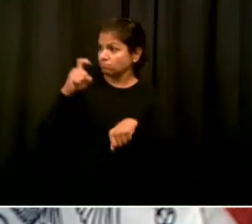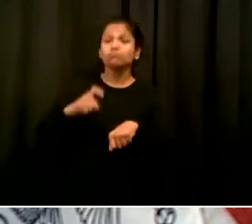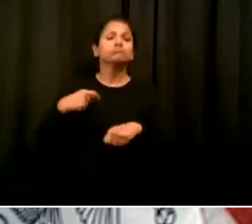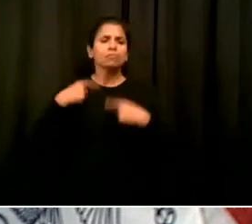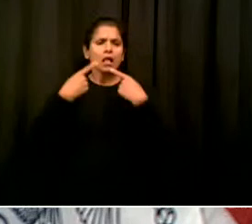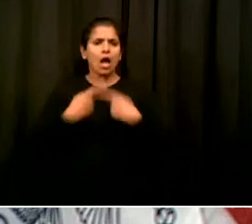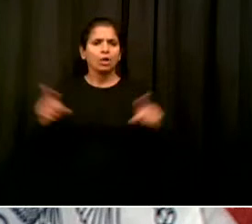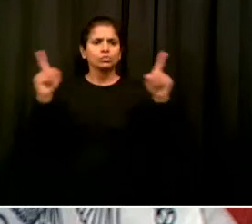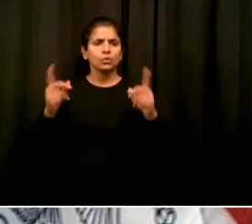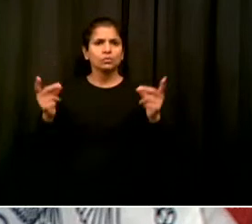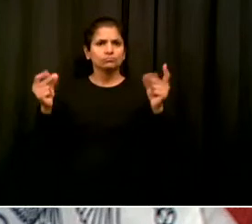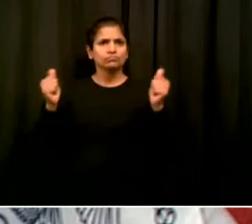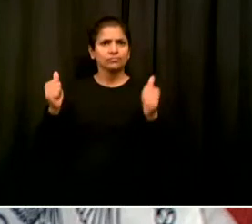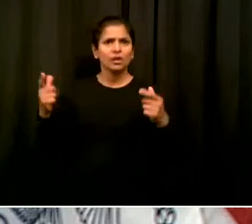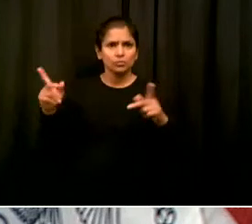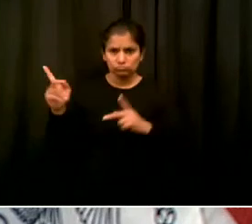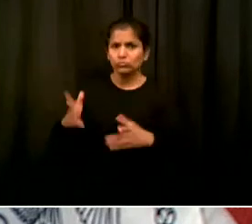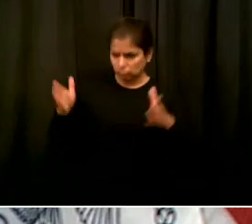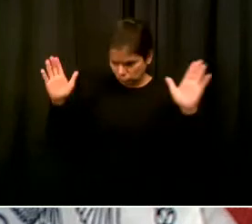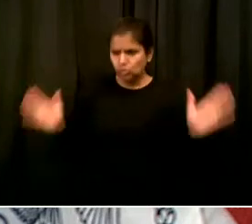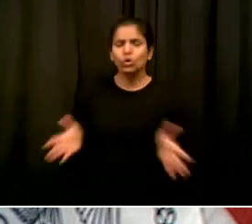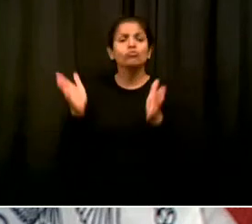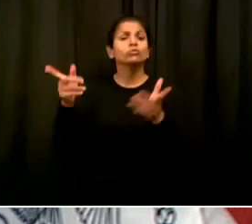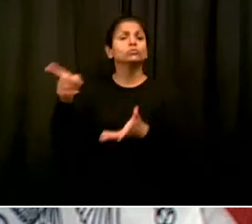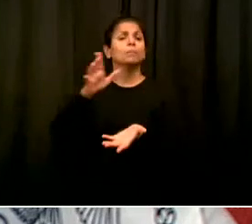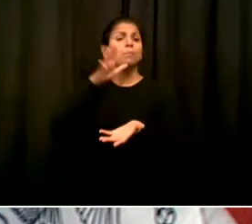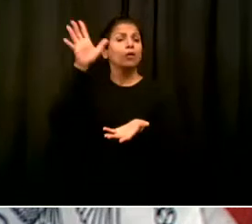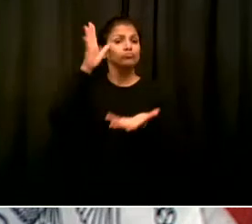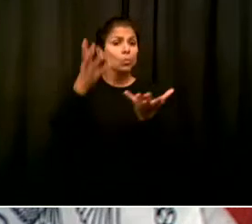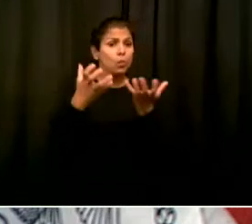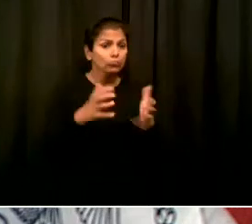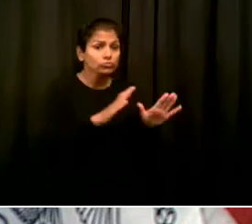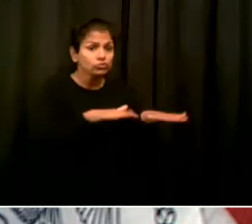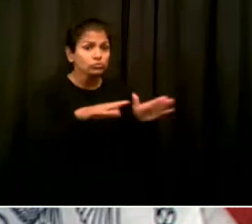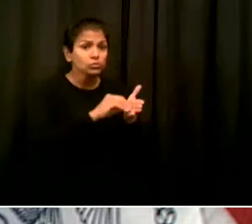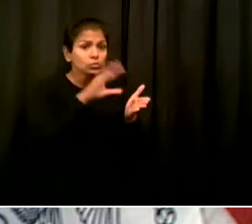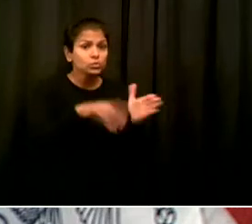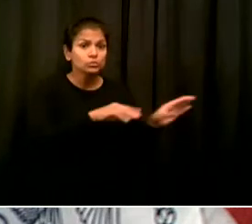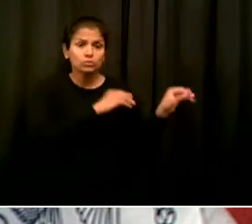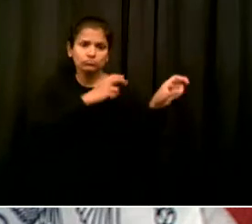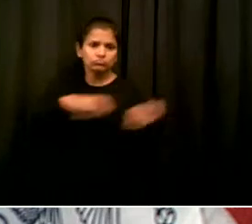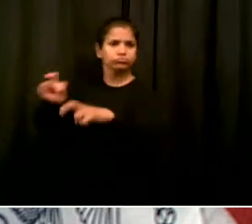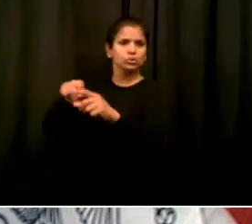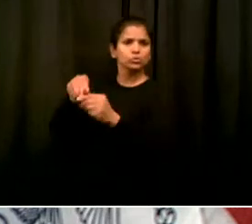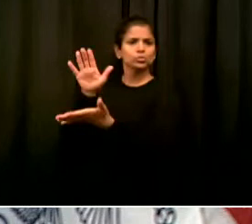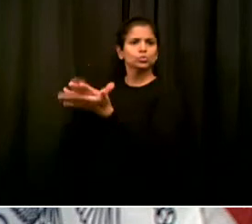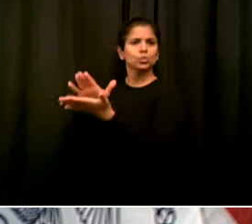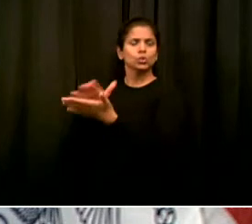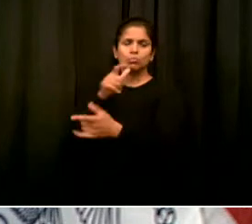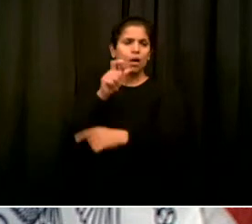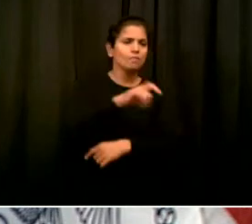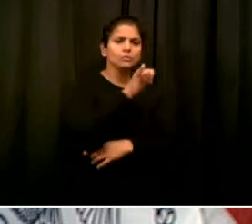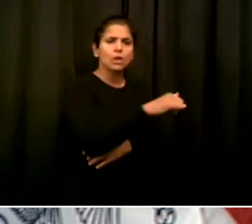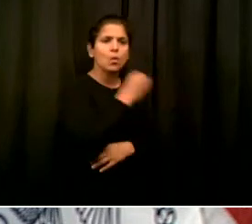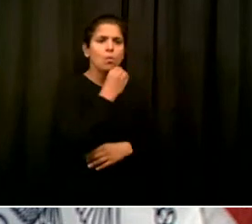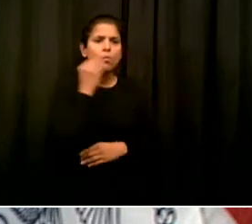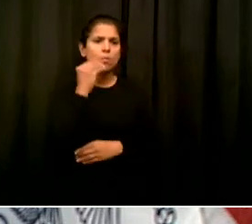NEED. IT IS TIME FOR PEOOEPL TODECIDE AND THEN WE'LL ADJUST THE STAFFING ACCORDINGLY. OBVIOUSLY, I IF MORE KIDS ENTER